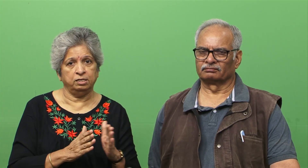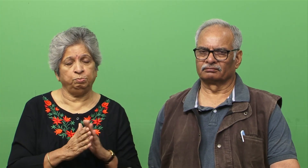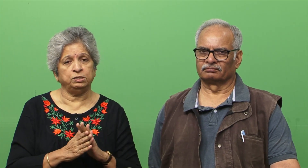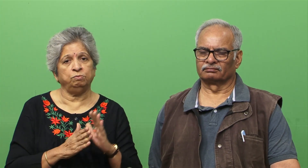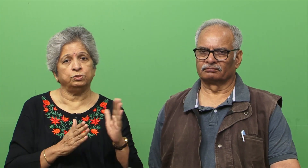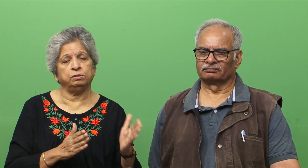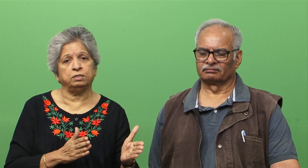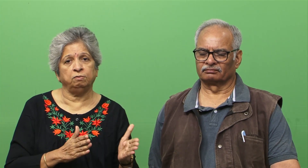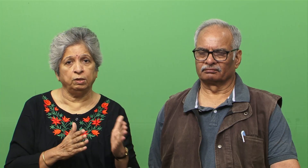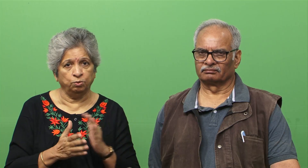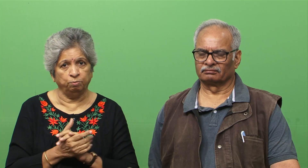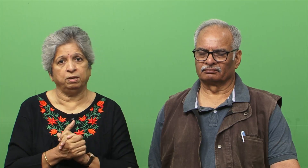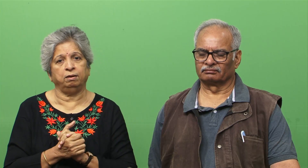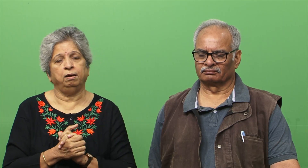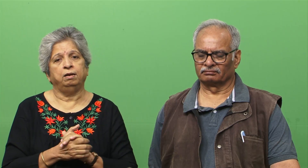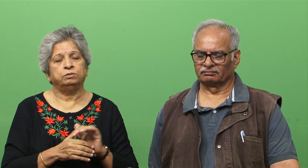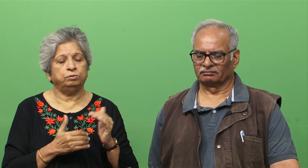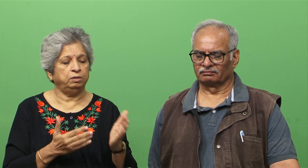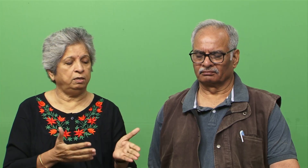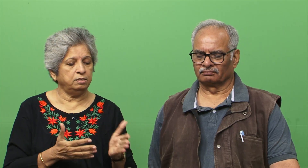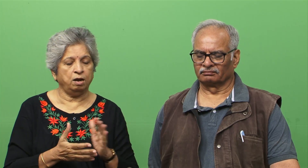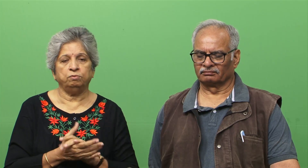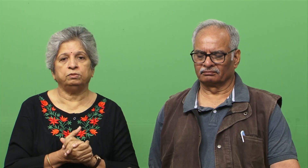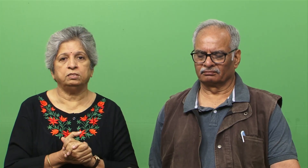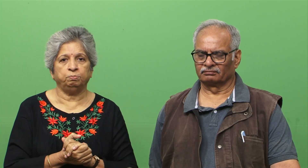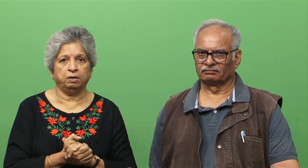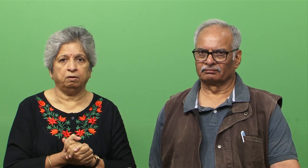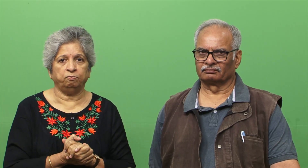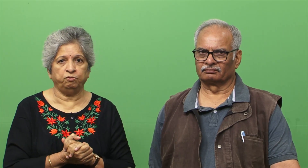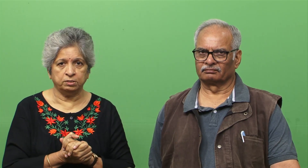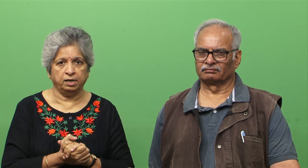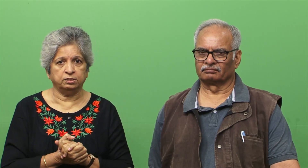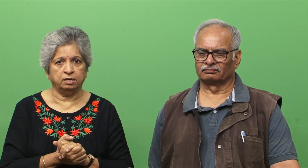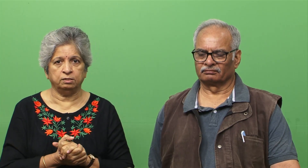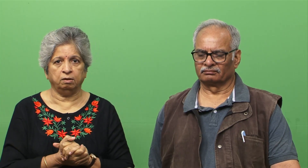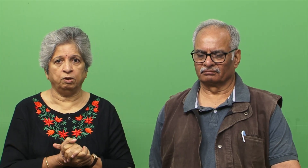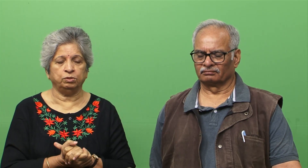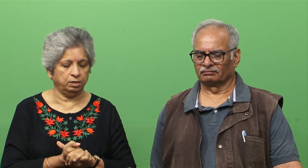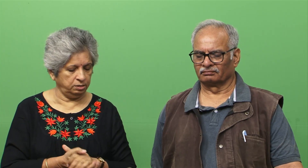this patient was receiving home care so that is how this first lecture is about the case